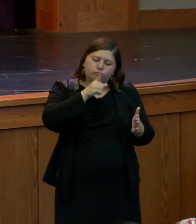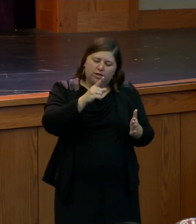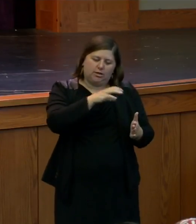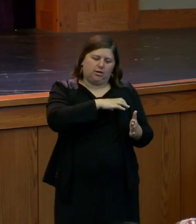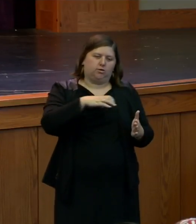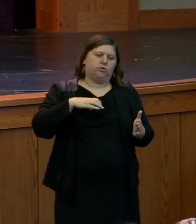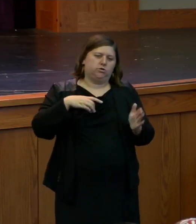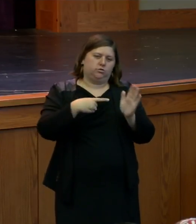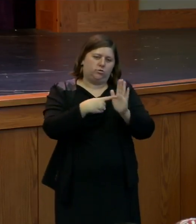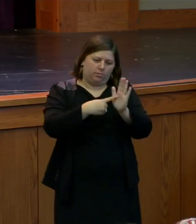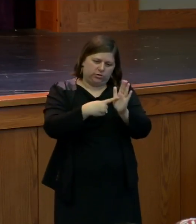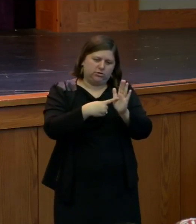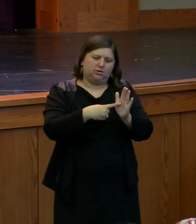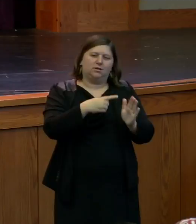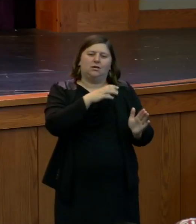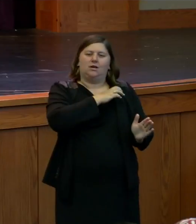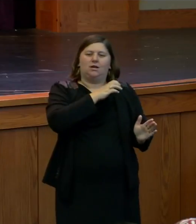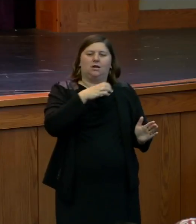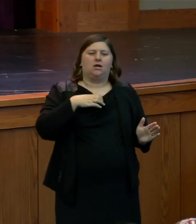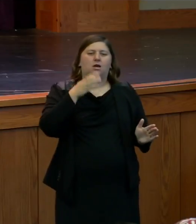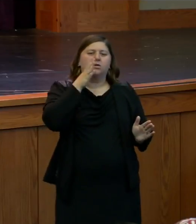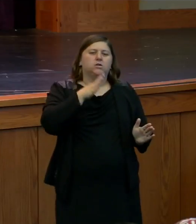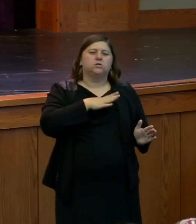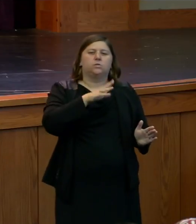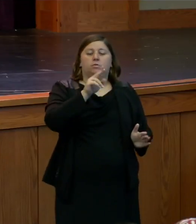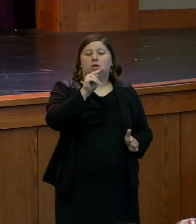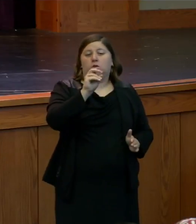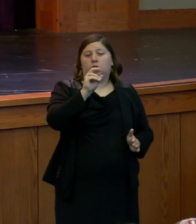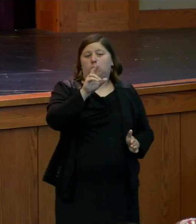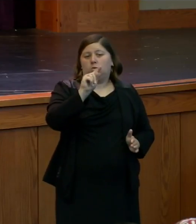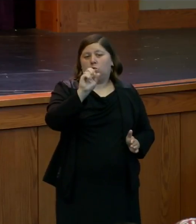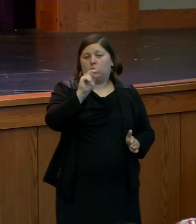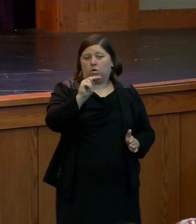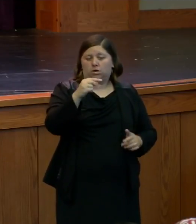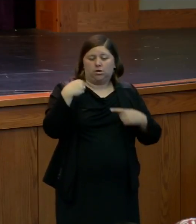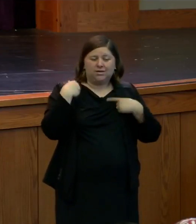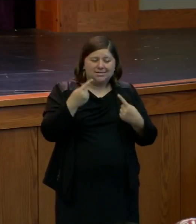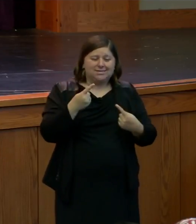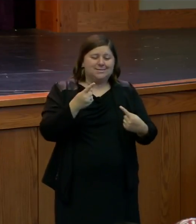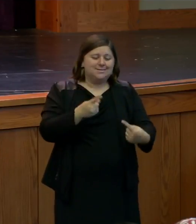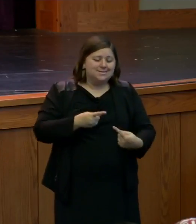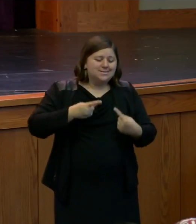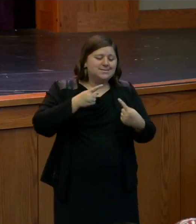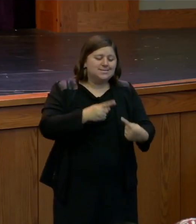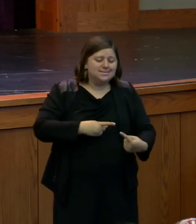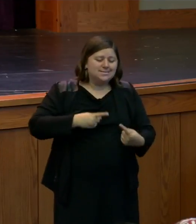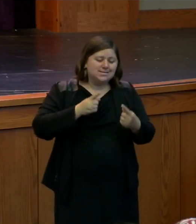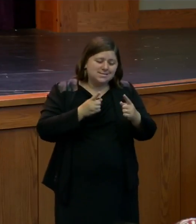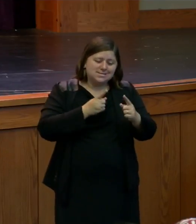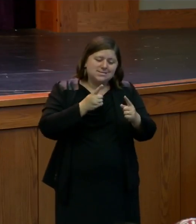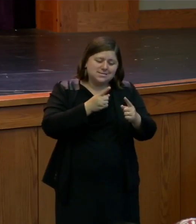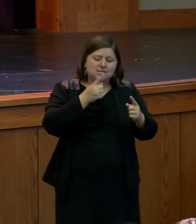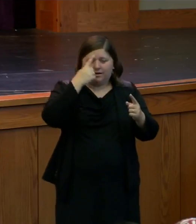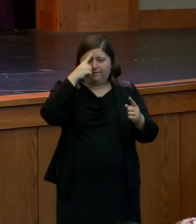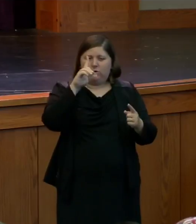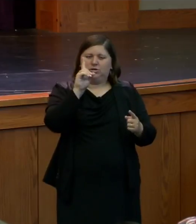CONGRESSWOMAN NORTON HAS AND CONTINUES TO FIGHT FOR THE DISTRICT BUT WE NEED TO HAVE A TARGETED EFFORT IN THE SENATE